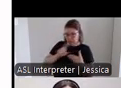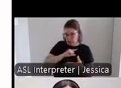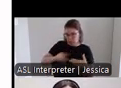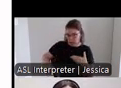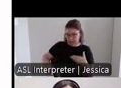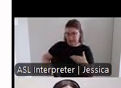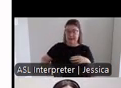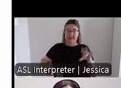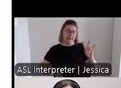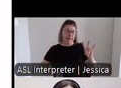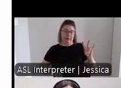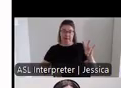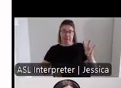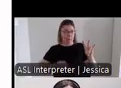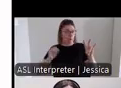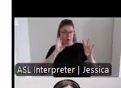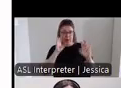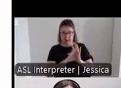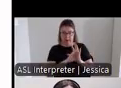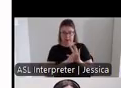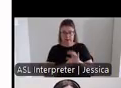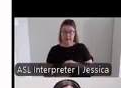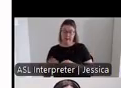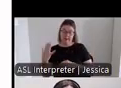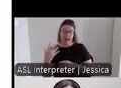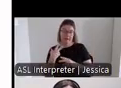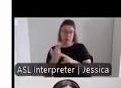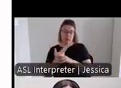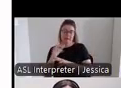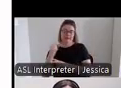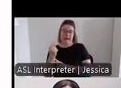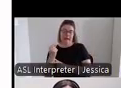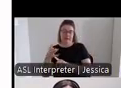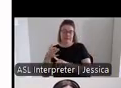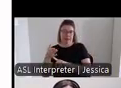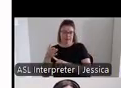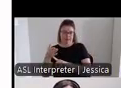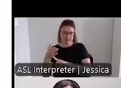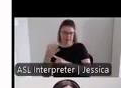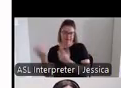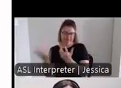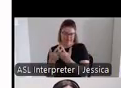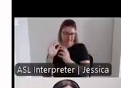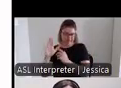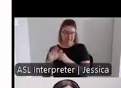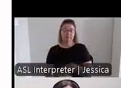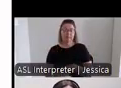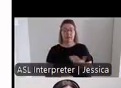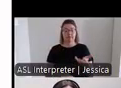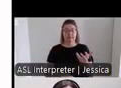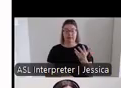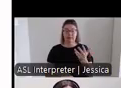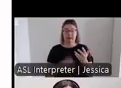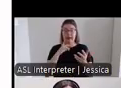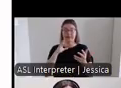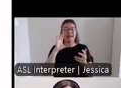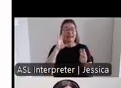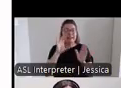five have text-based custom flags, five have image-based resource icons,